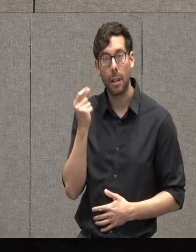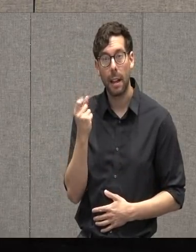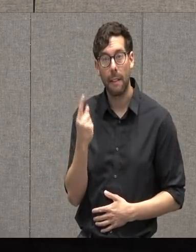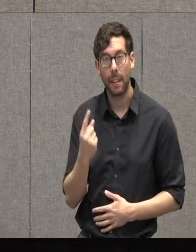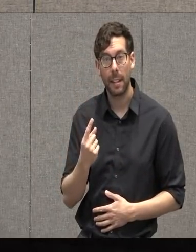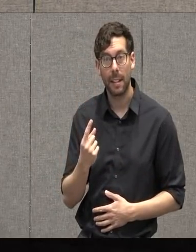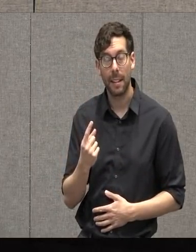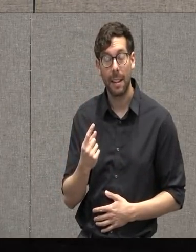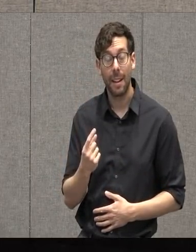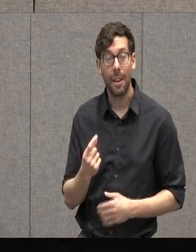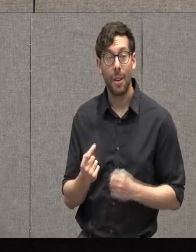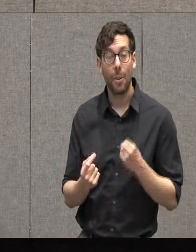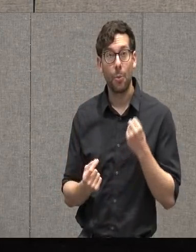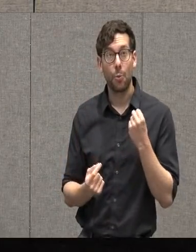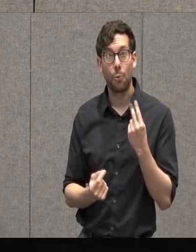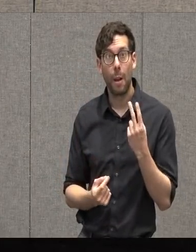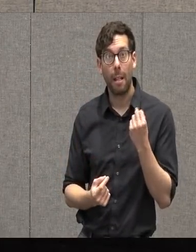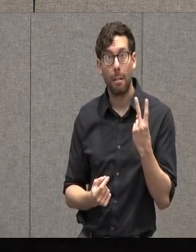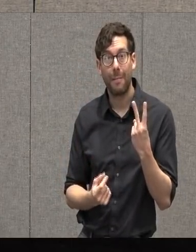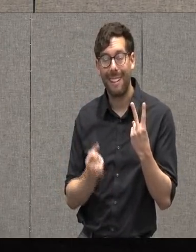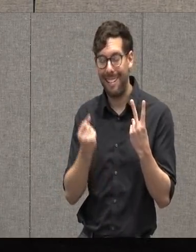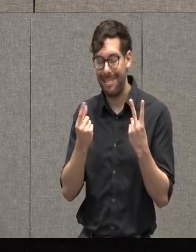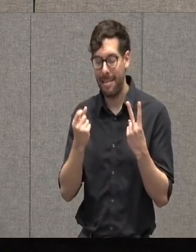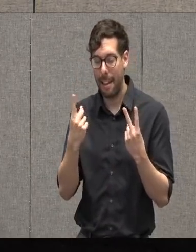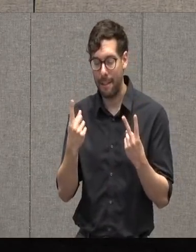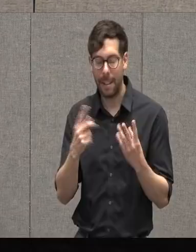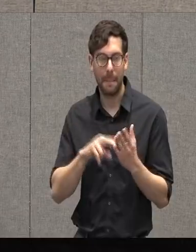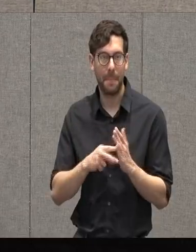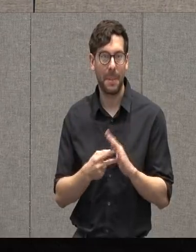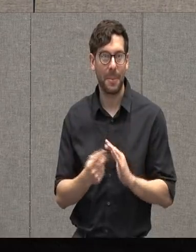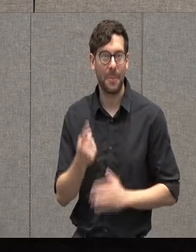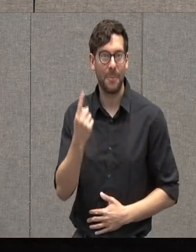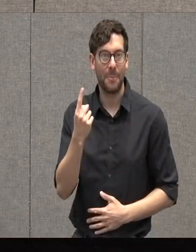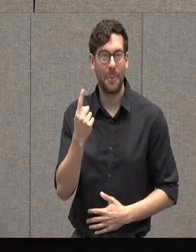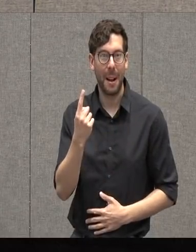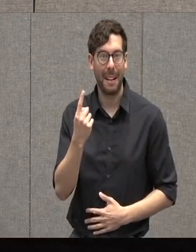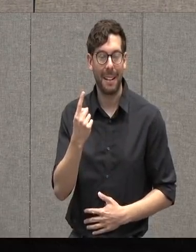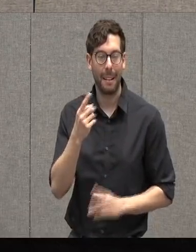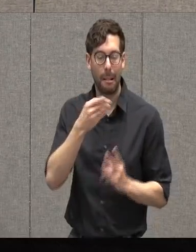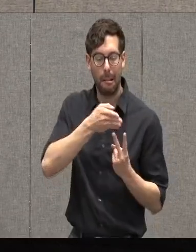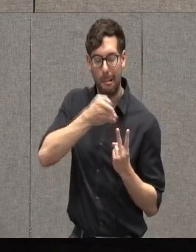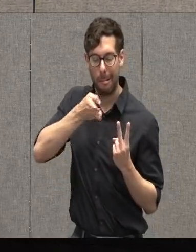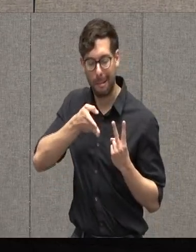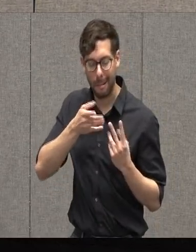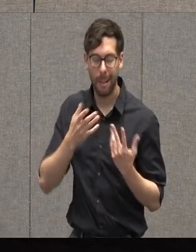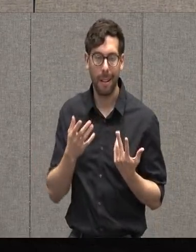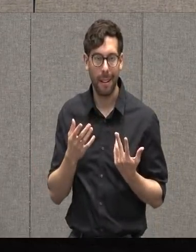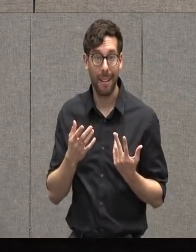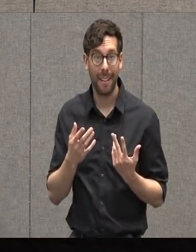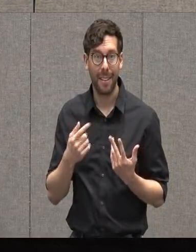It's only one away. Mr. Ortiz, I won that round too. You did.